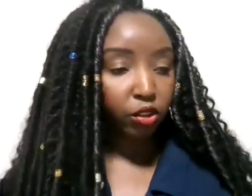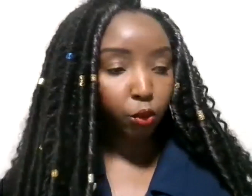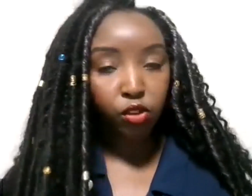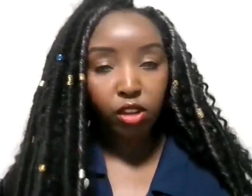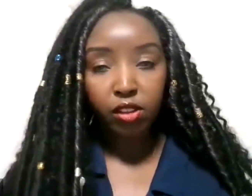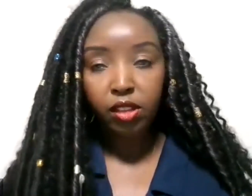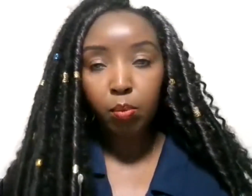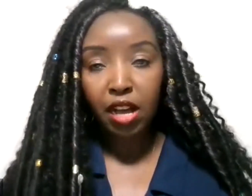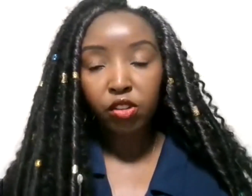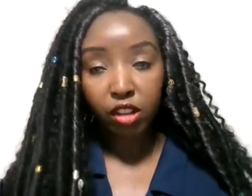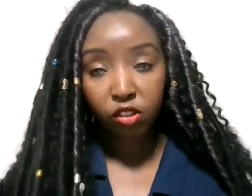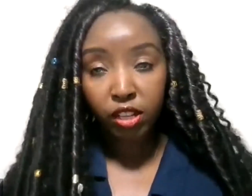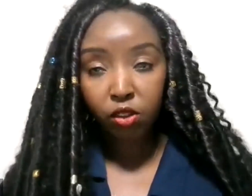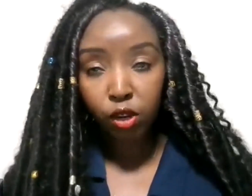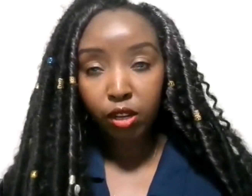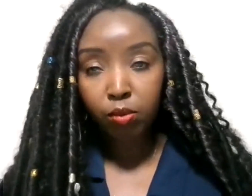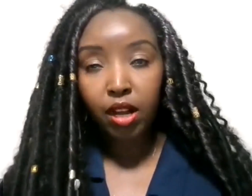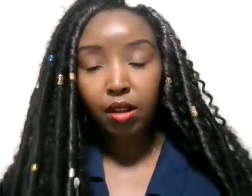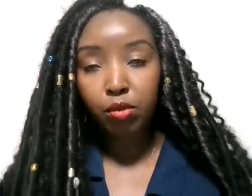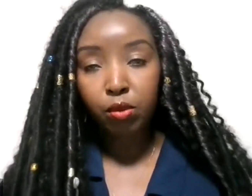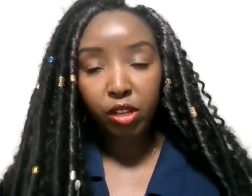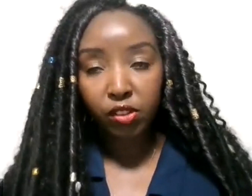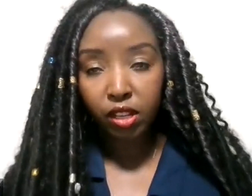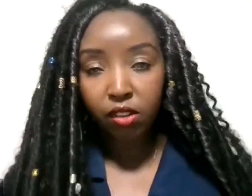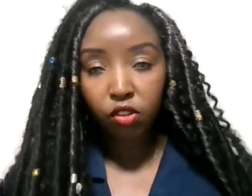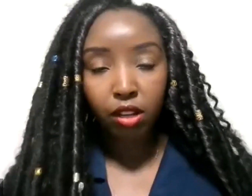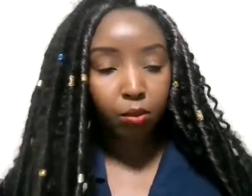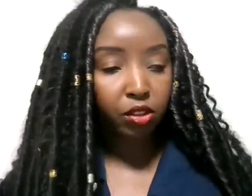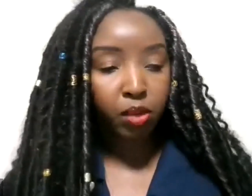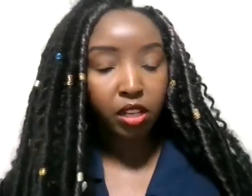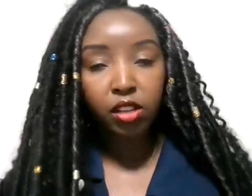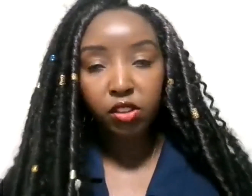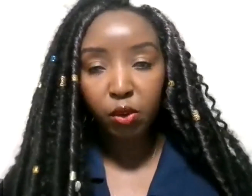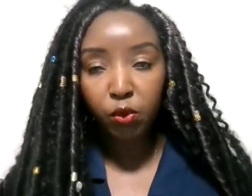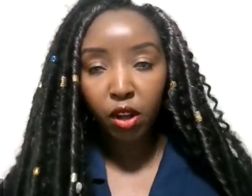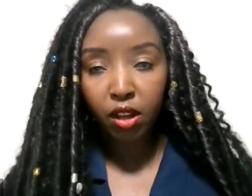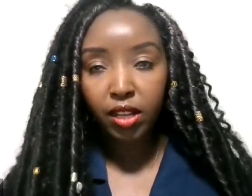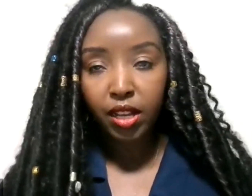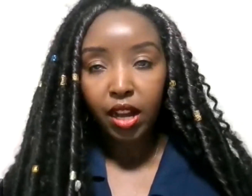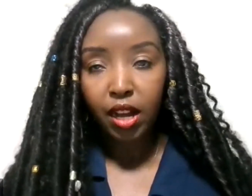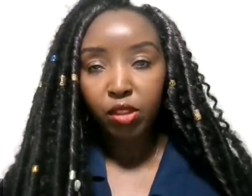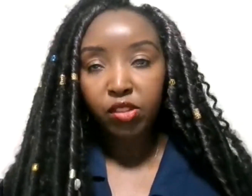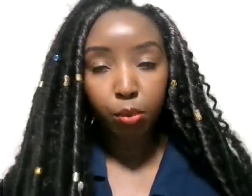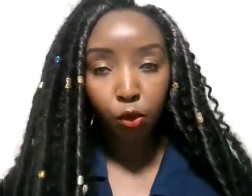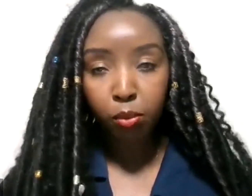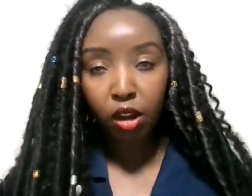going to talk to us about Usher syndrome, the research that's been done so far, the support